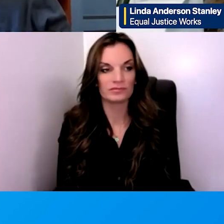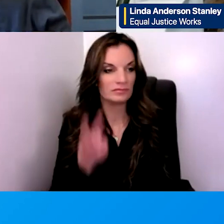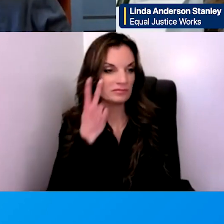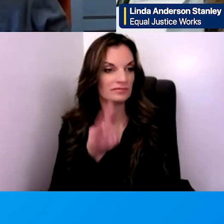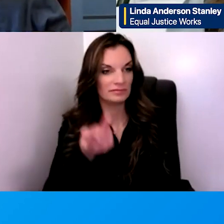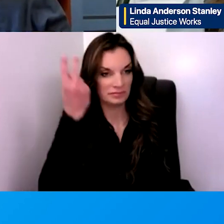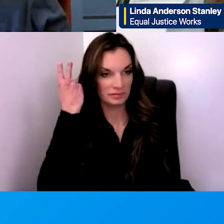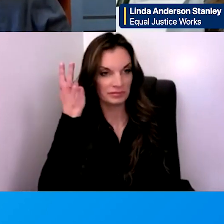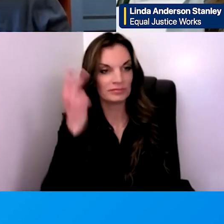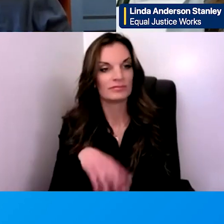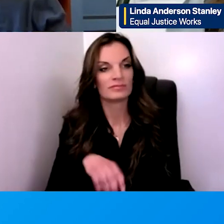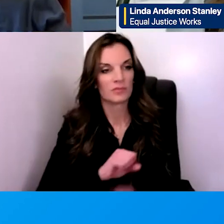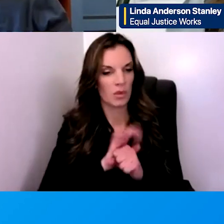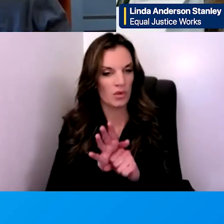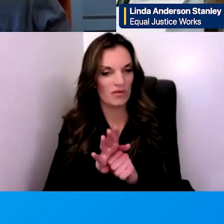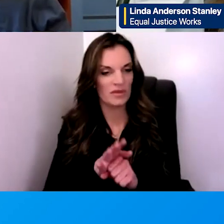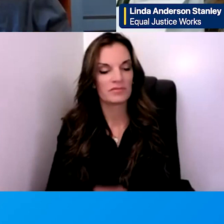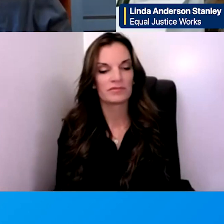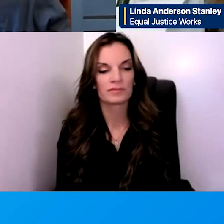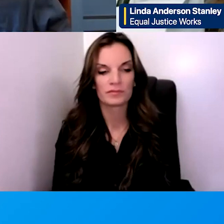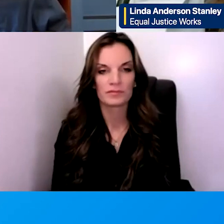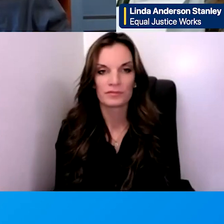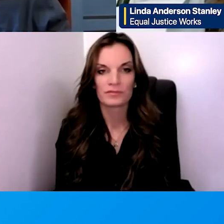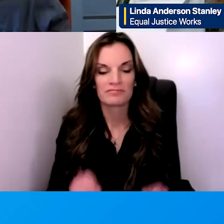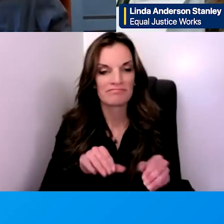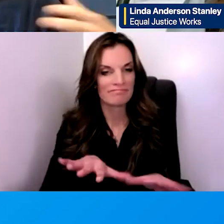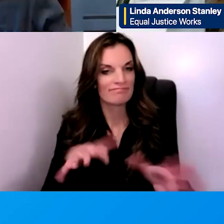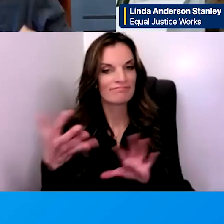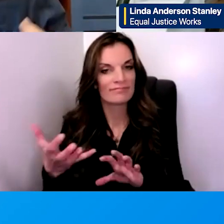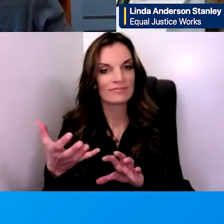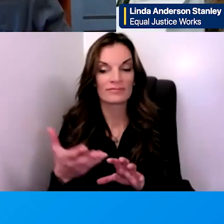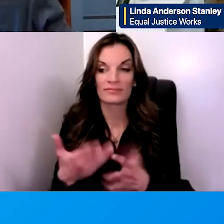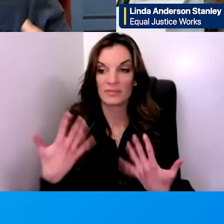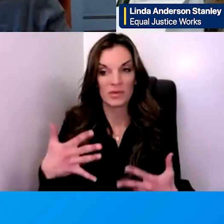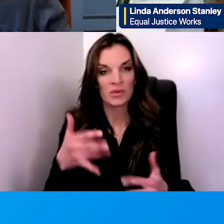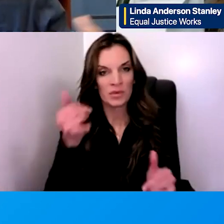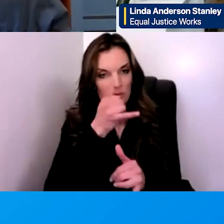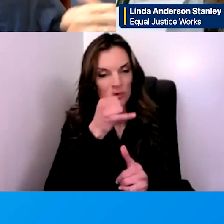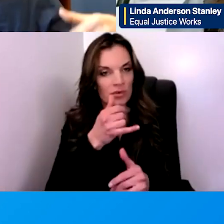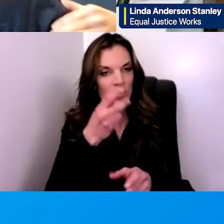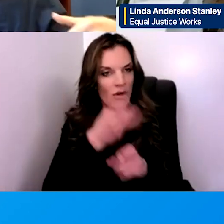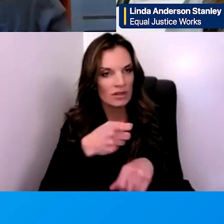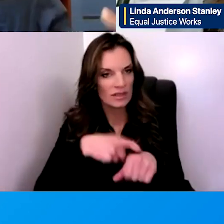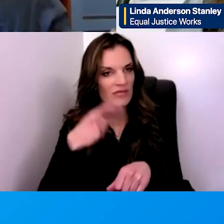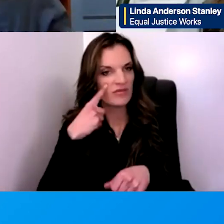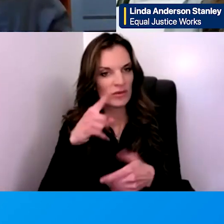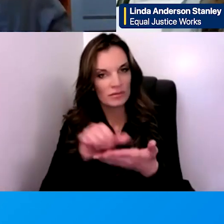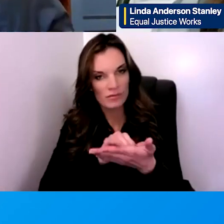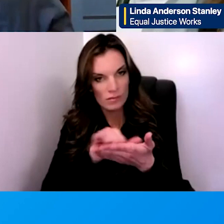the COVID-19 pandemic, it was a very, very difficult time particularly for New York State and particularly in New York City.